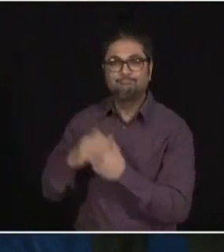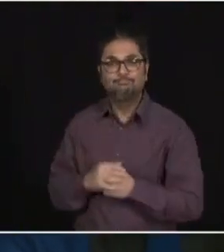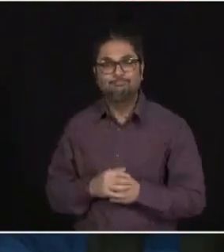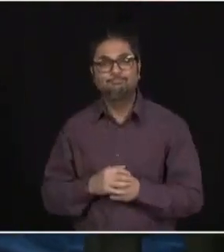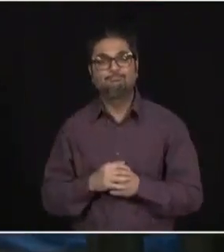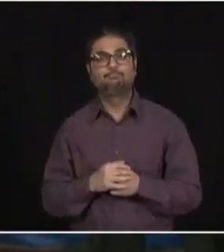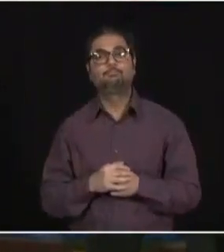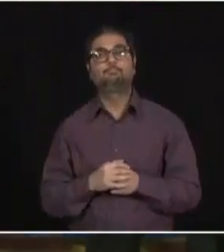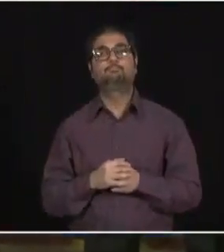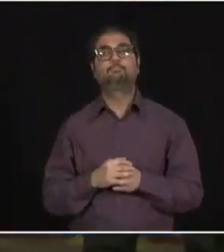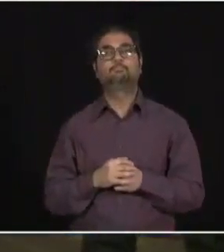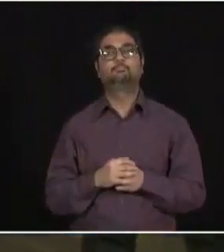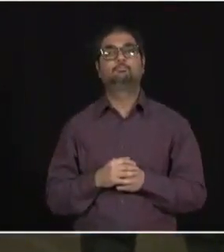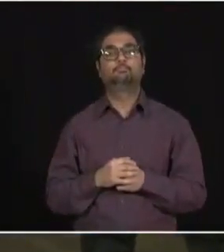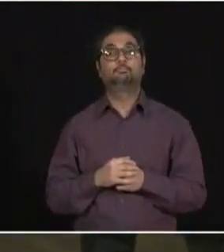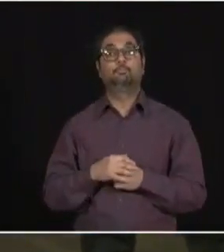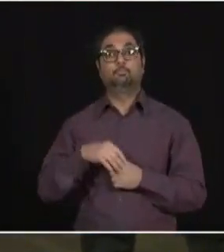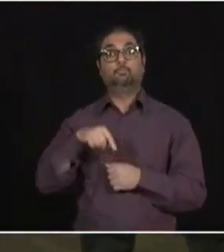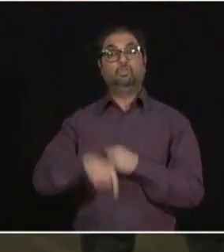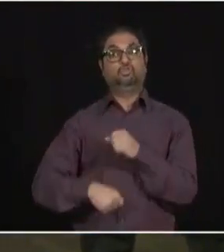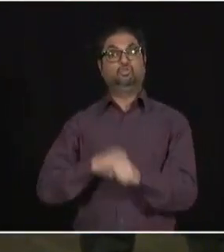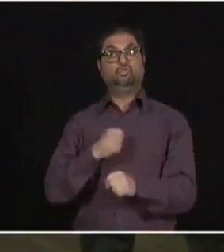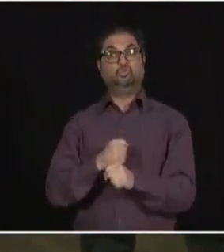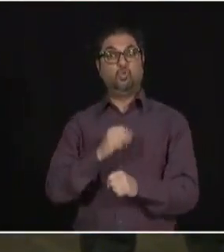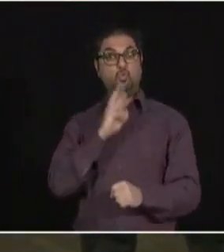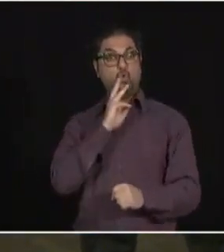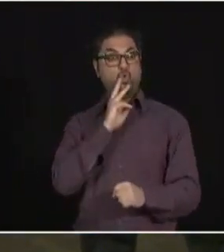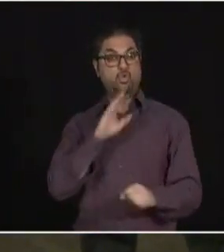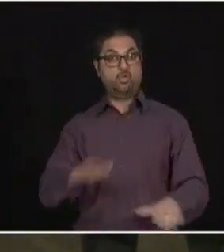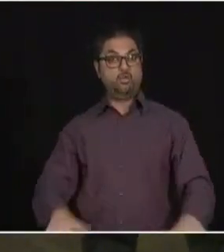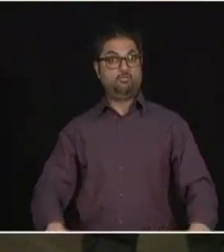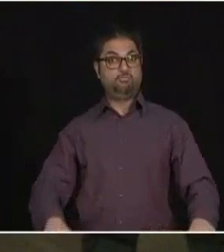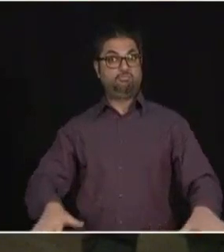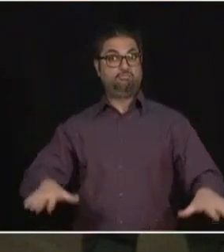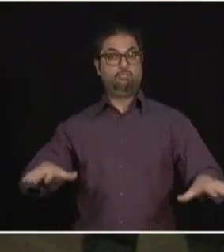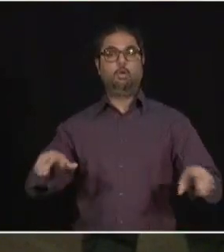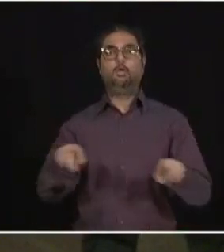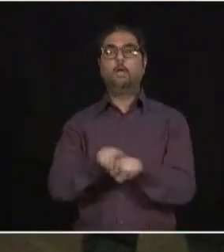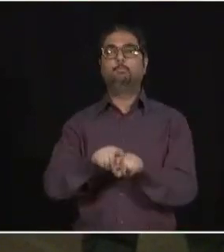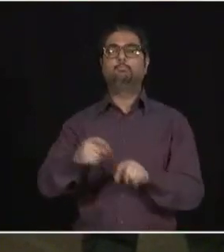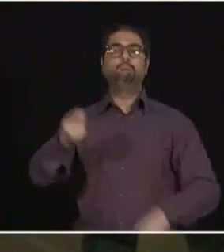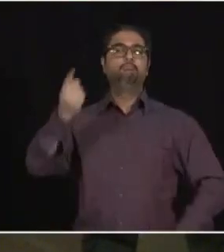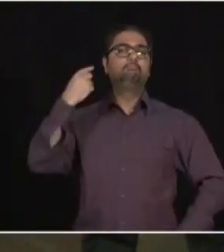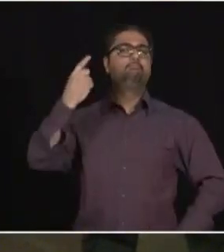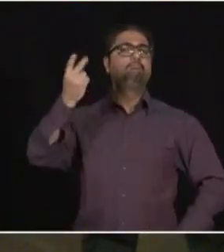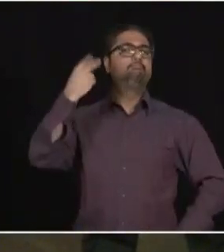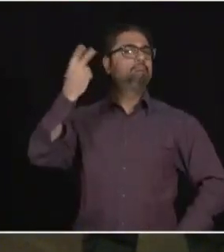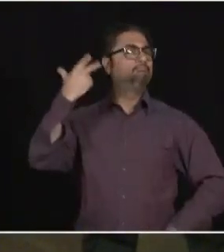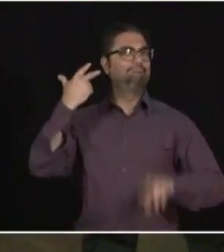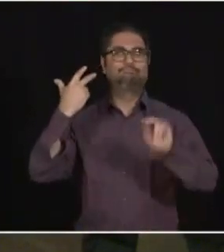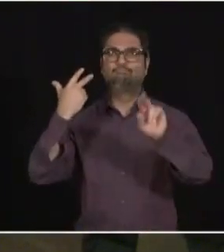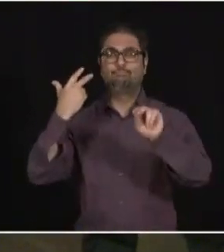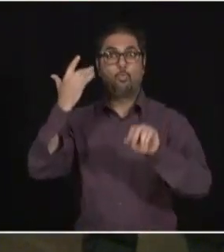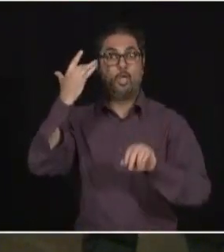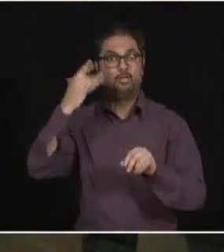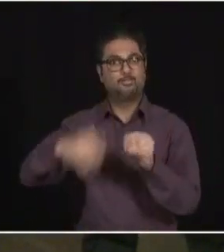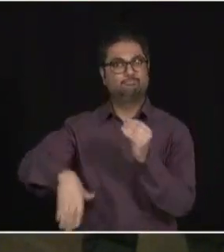usual for anyone, due to the added challenge of COVID-19. Nevertheless, Ontario is ready to respond to anything